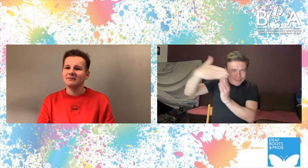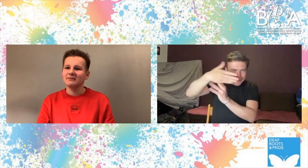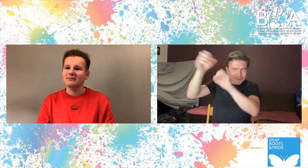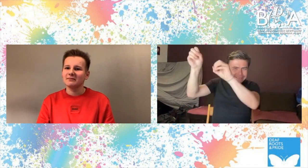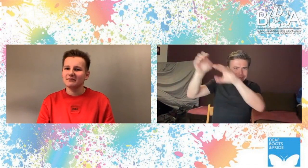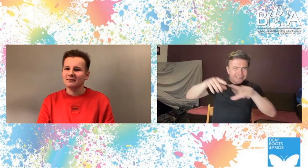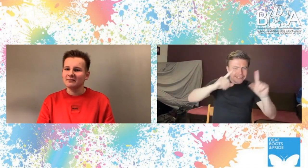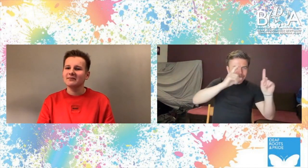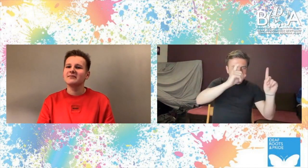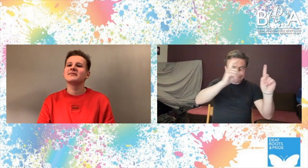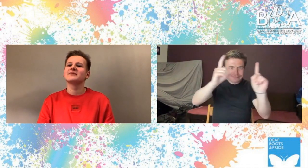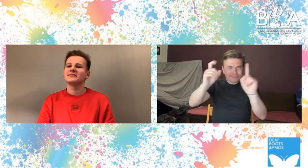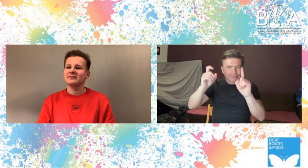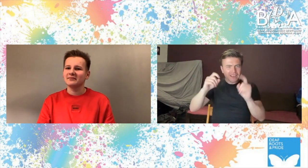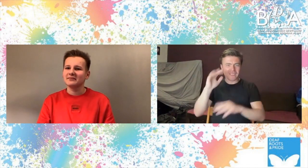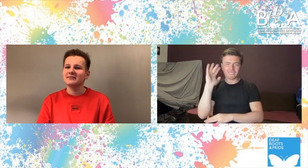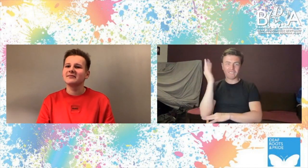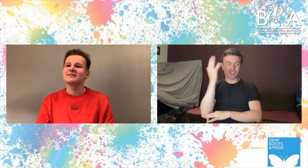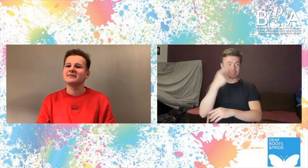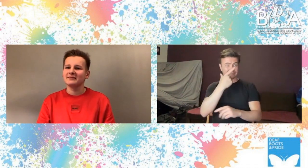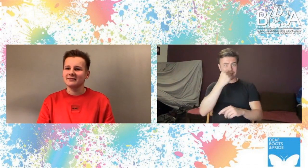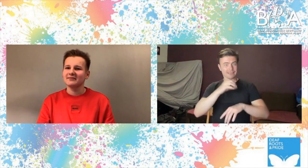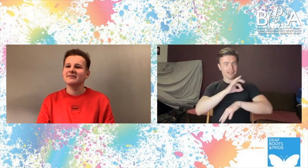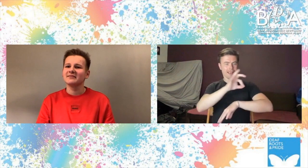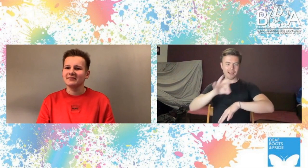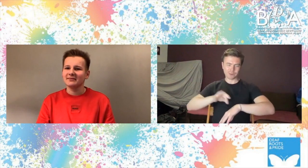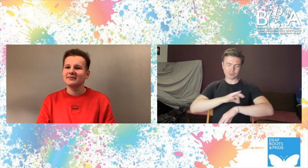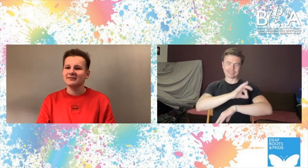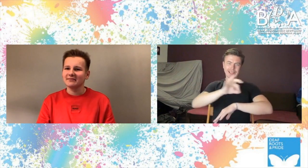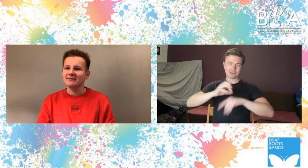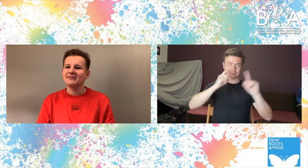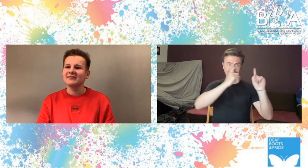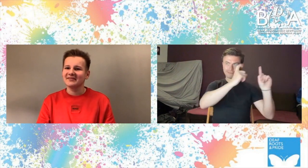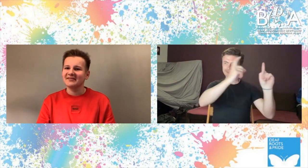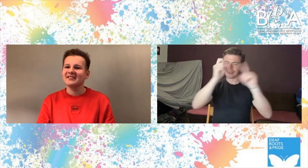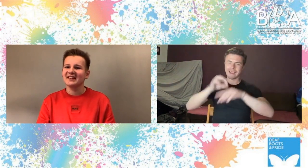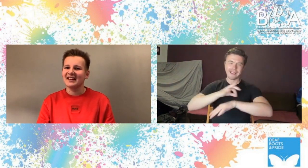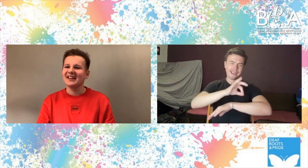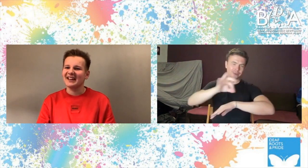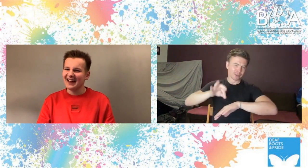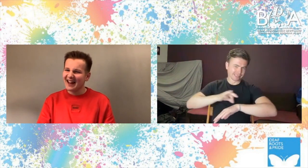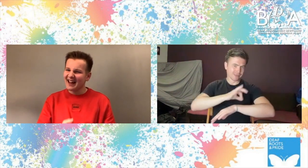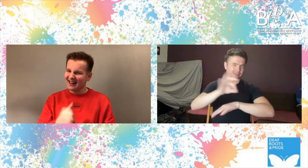through the trees. You could be there or hours taking loads of photographs.